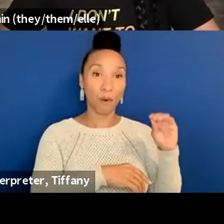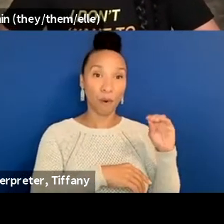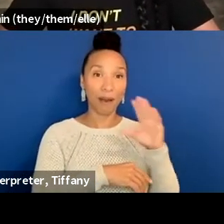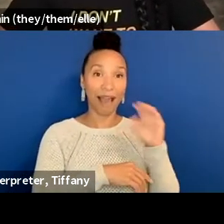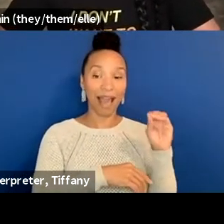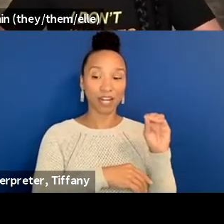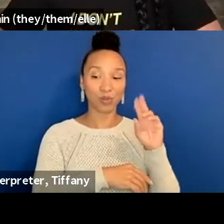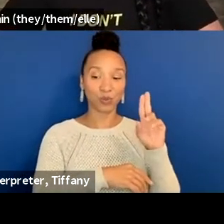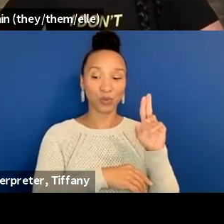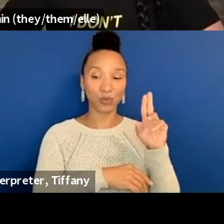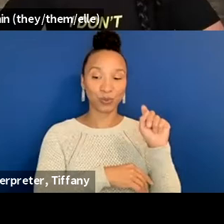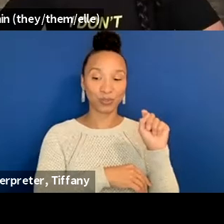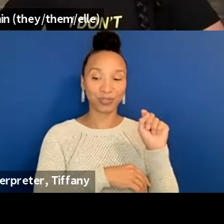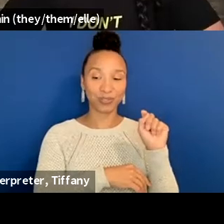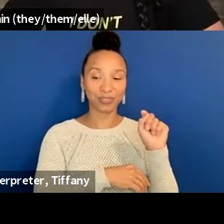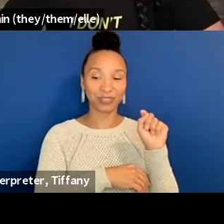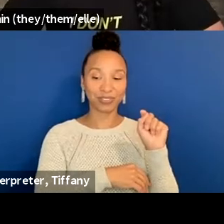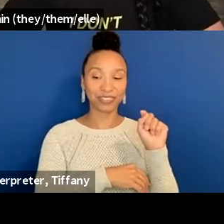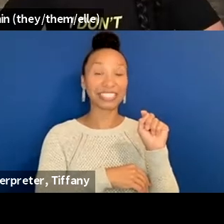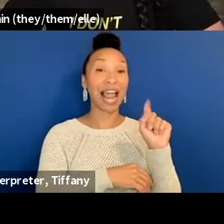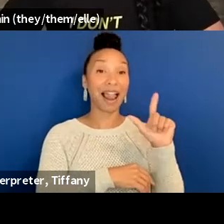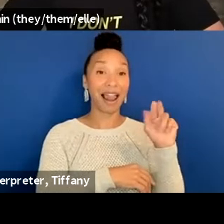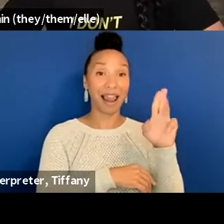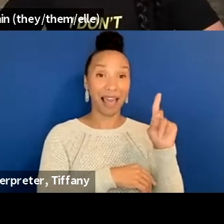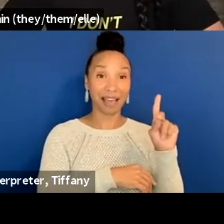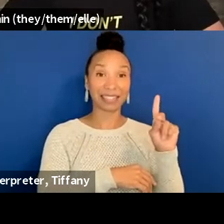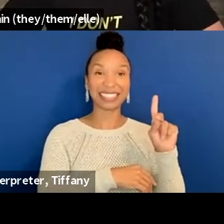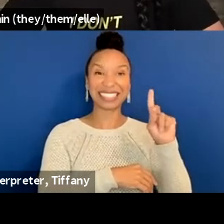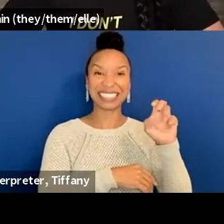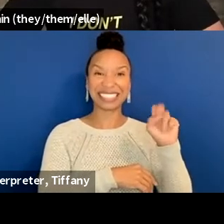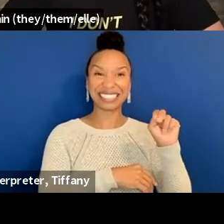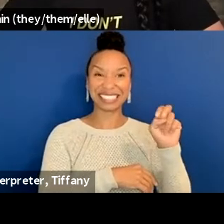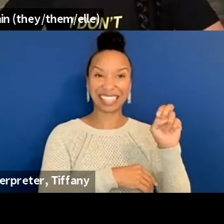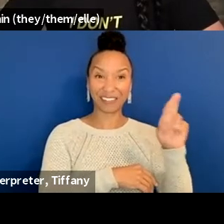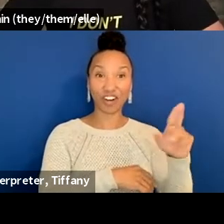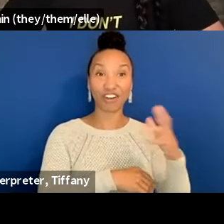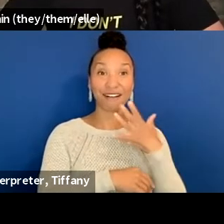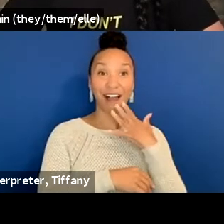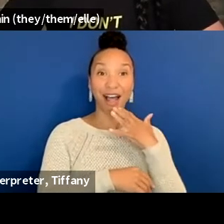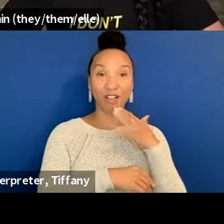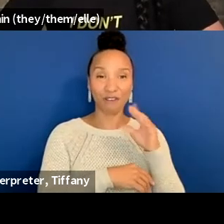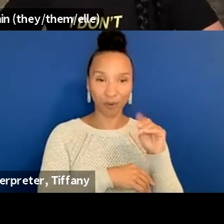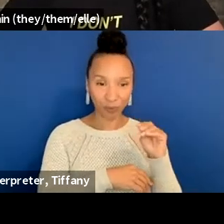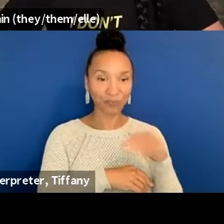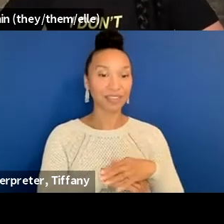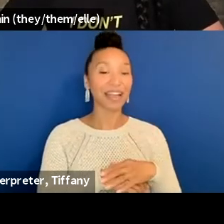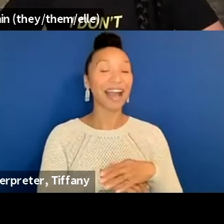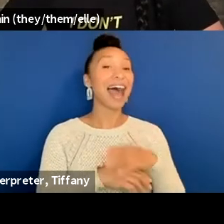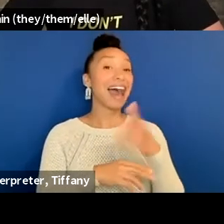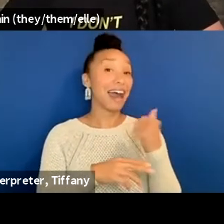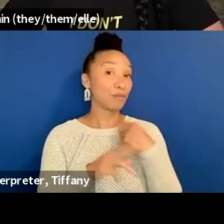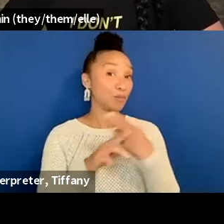Leah (she/her): And a black shirt as well with like that sleeves, which are my favorite type of sleeves, because you can just I don't know maximum movement.